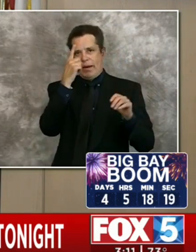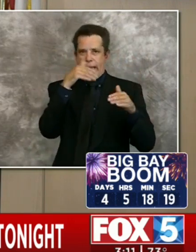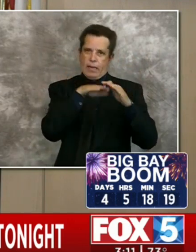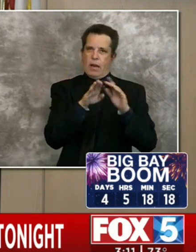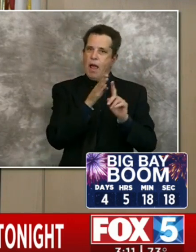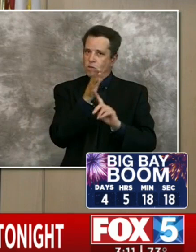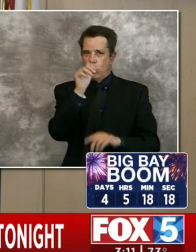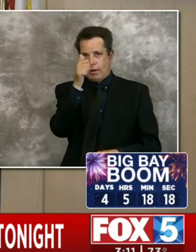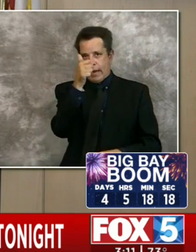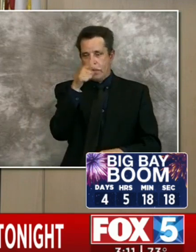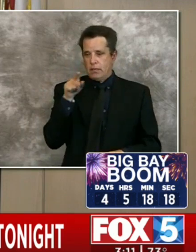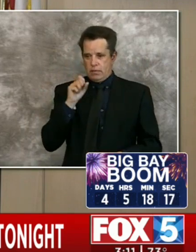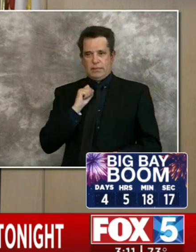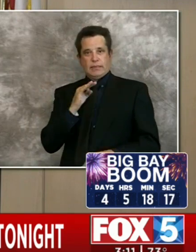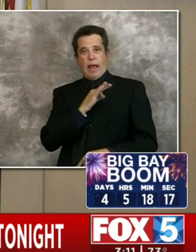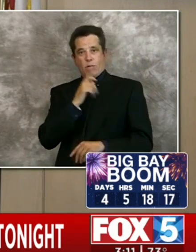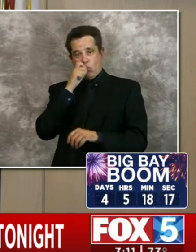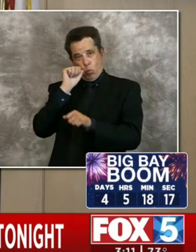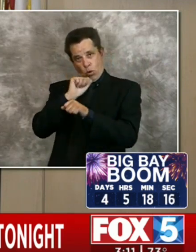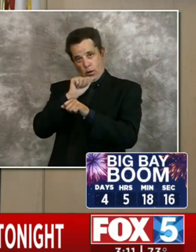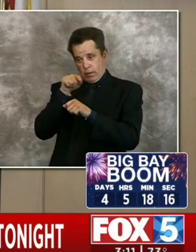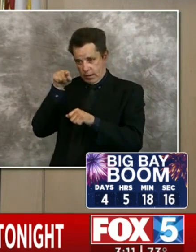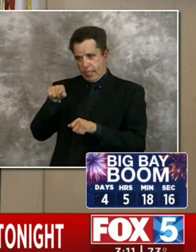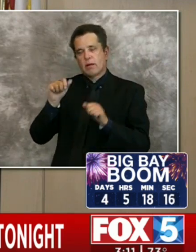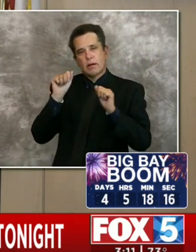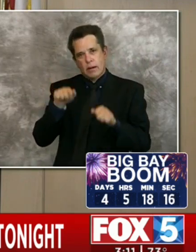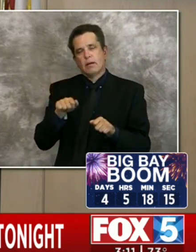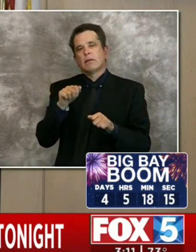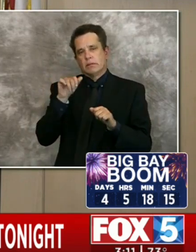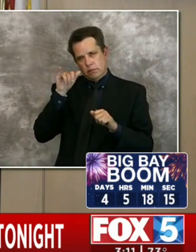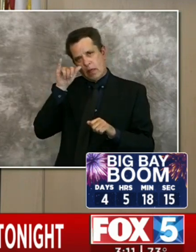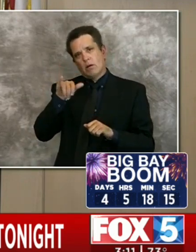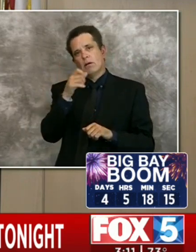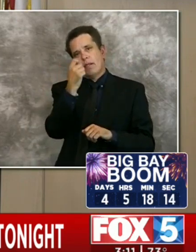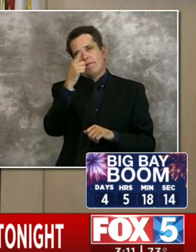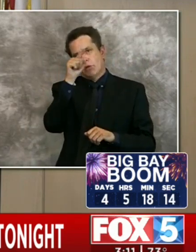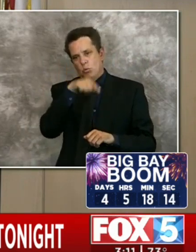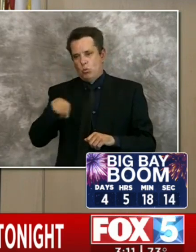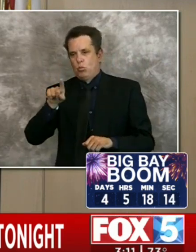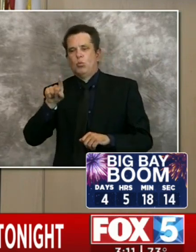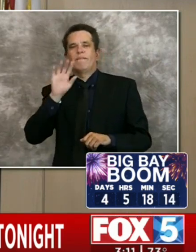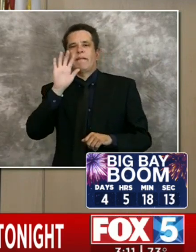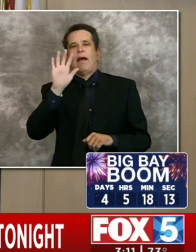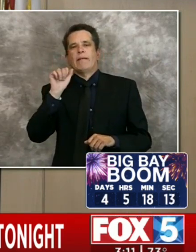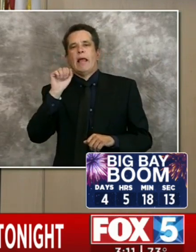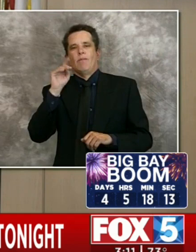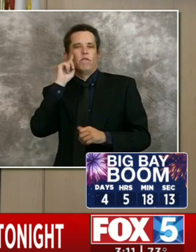00PM AND ONLY STAFF NEEDED TO CLOSE OPEN OR CLEAN SHELBY IN THE